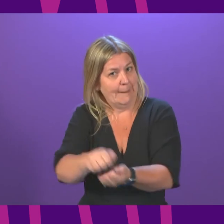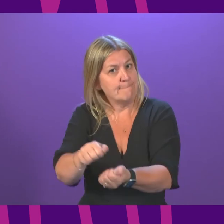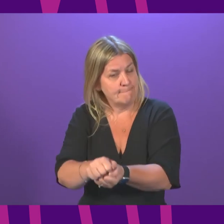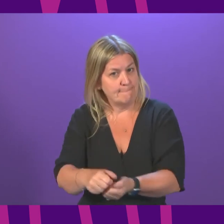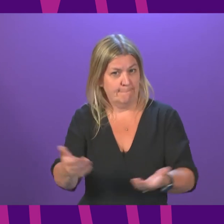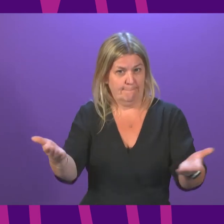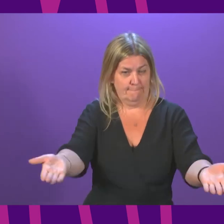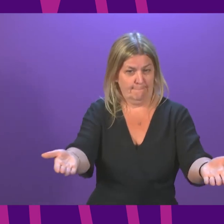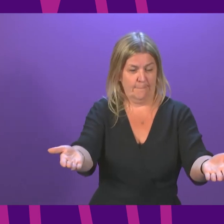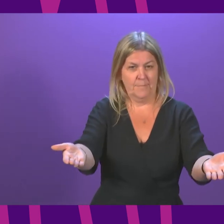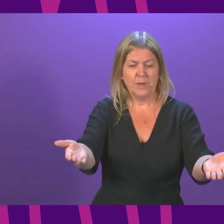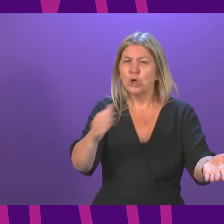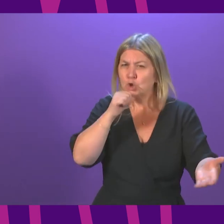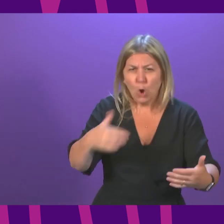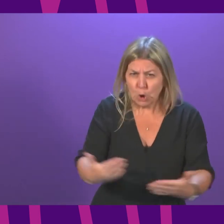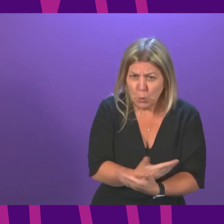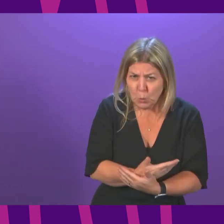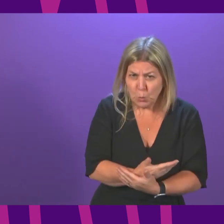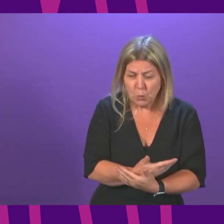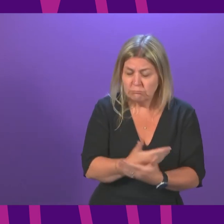whole process has been far from ideal.